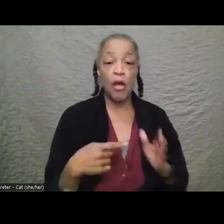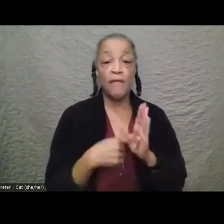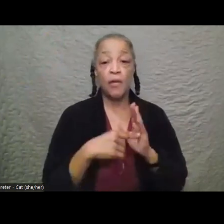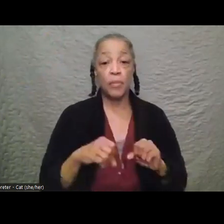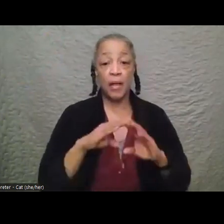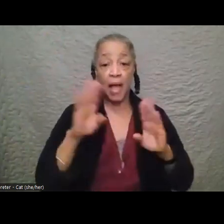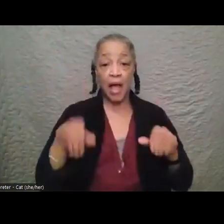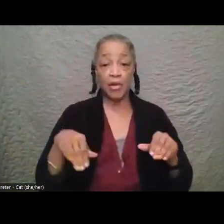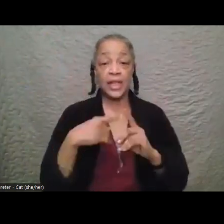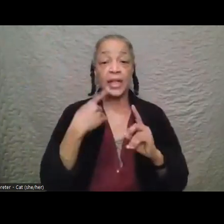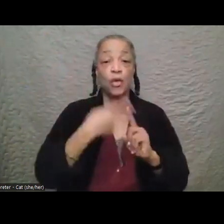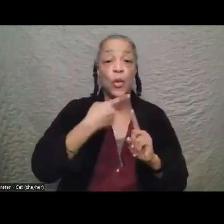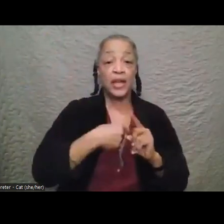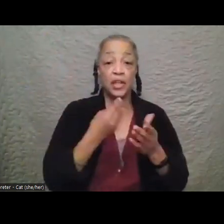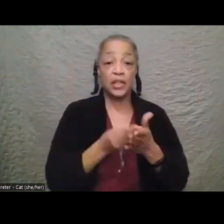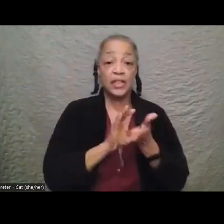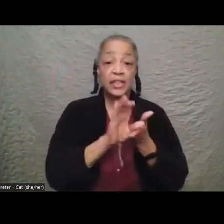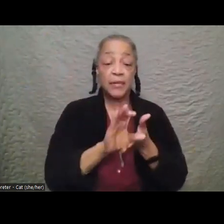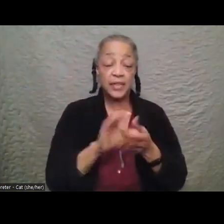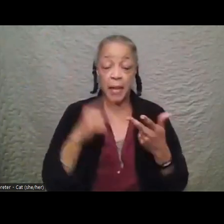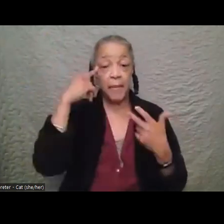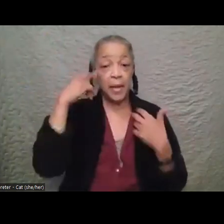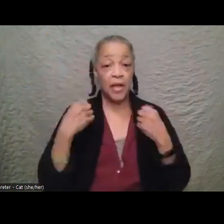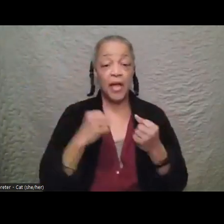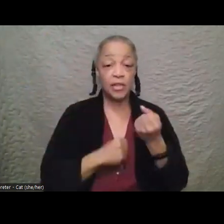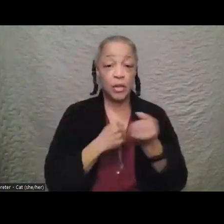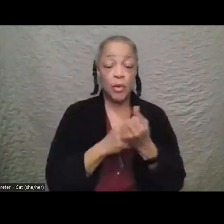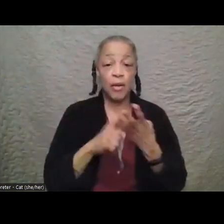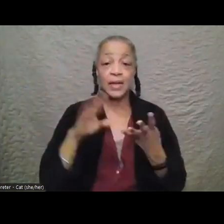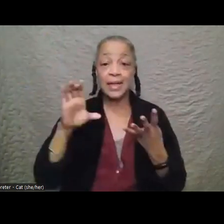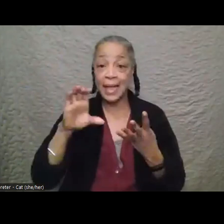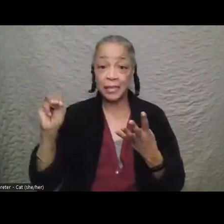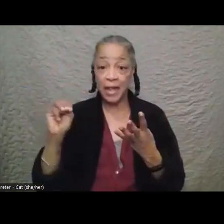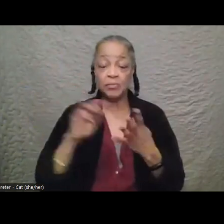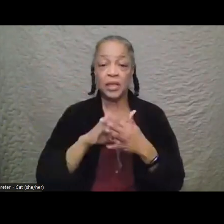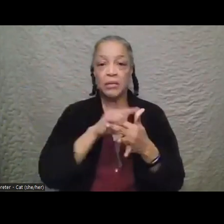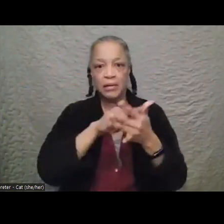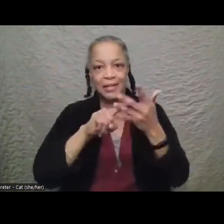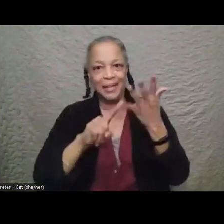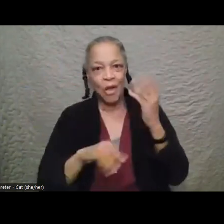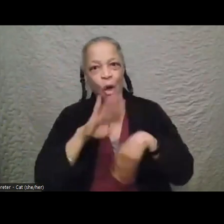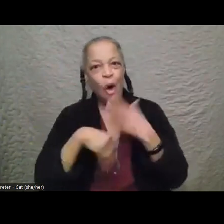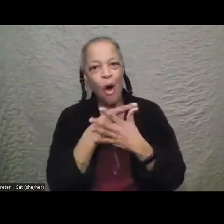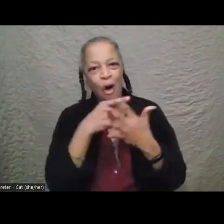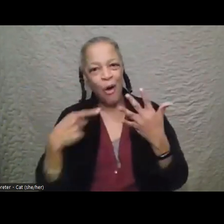homecare programs, intensive case management, all of the things, right?